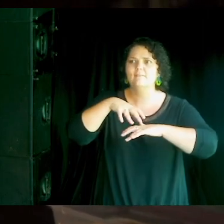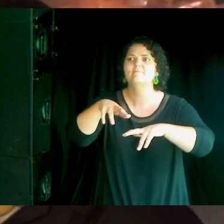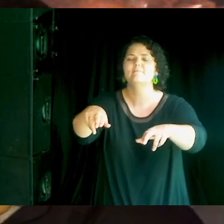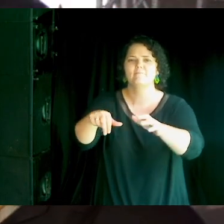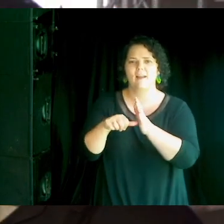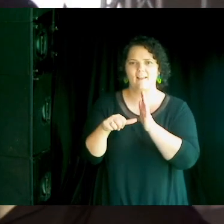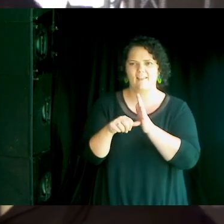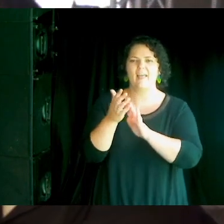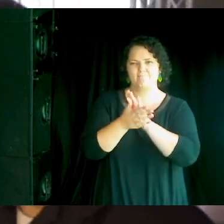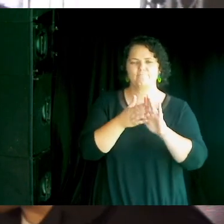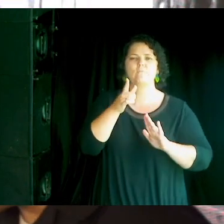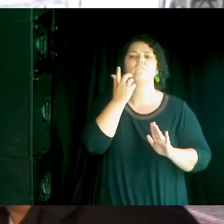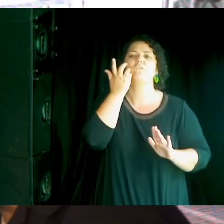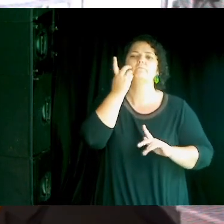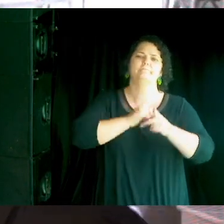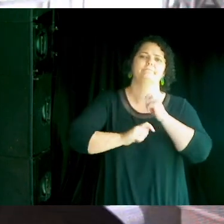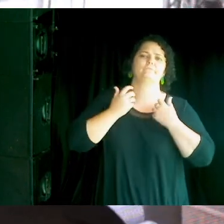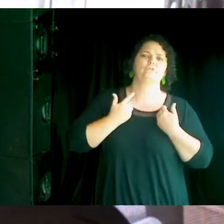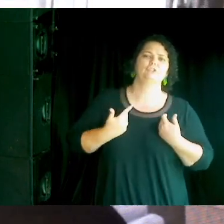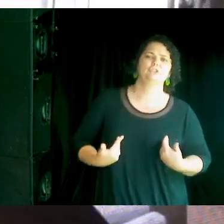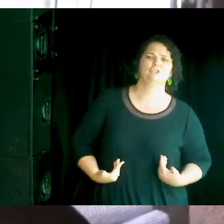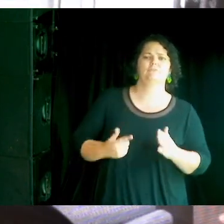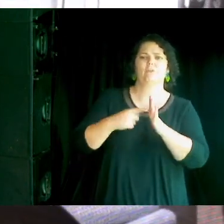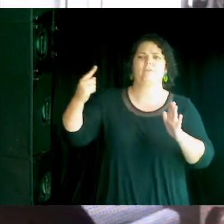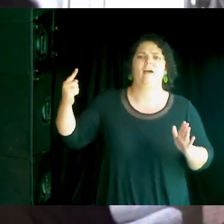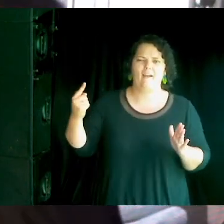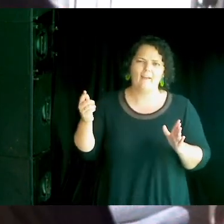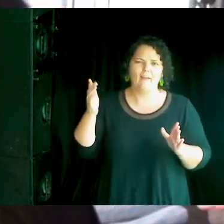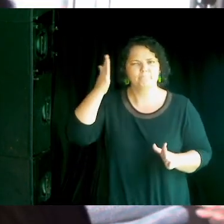your life that's what you say but come on prawn that's the money for me I have like hundreds of